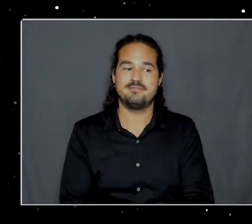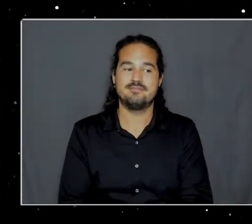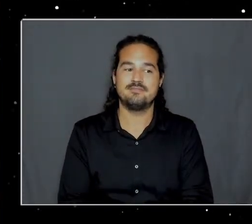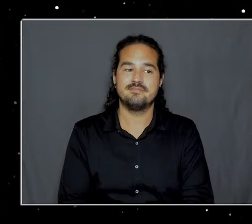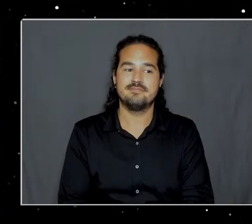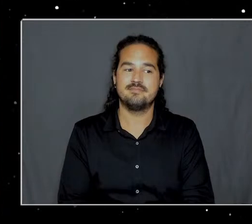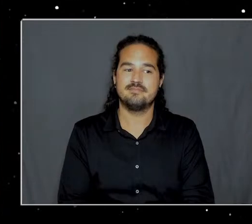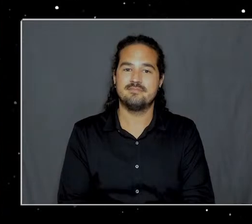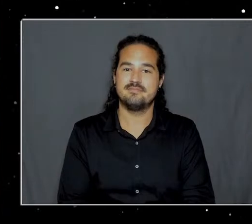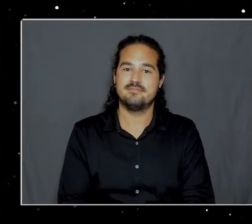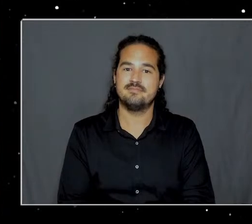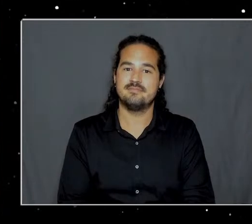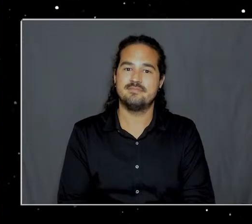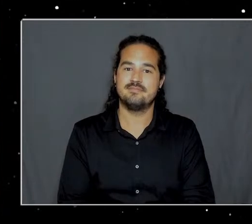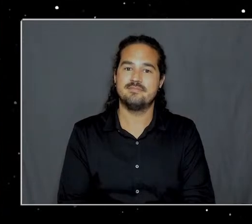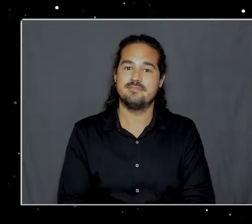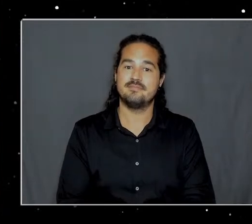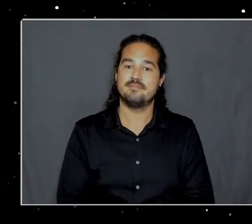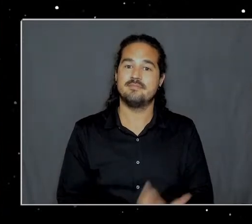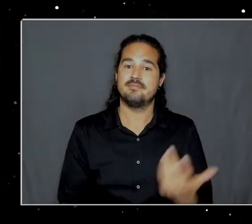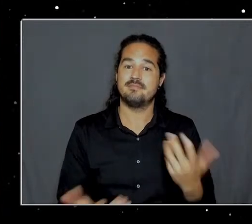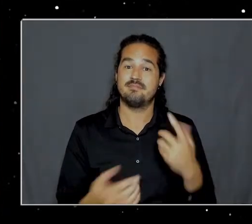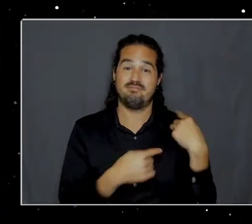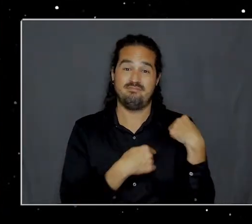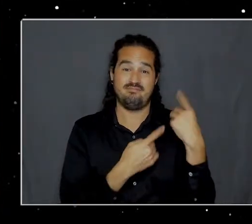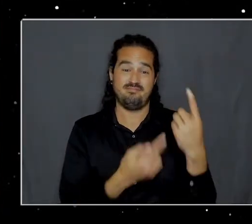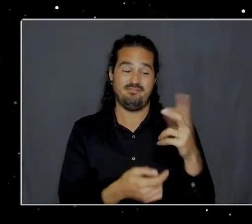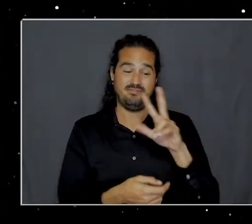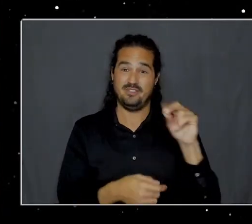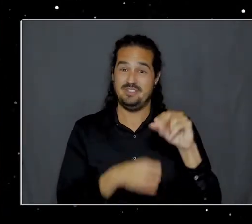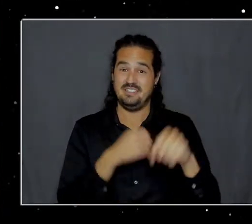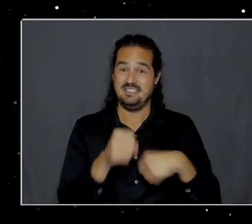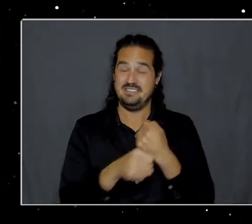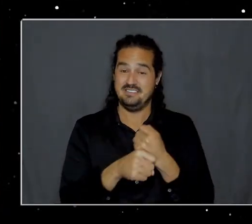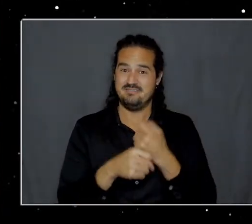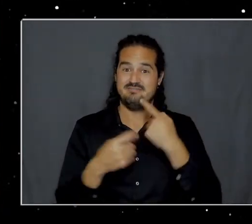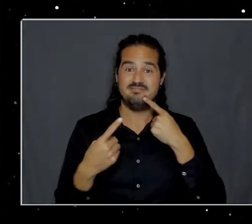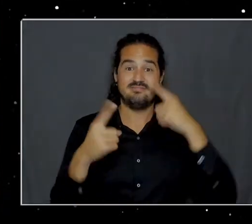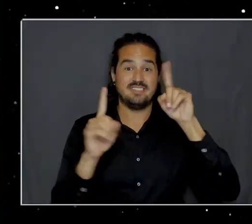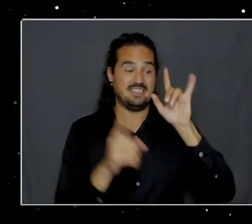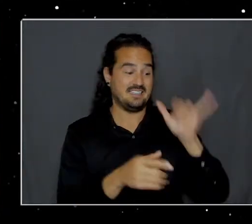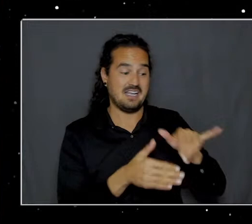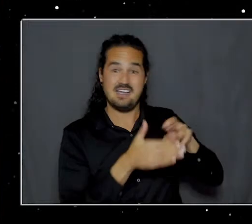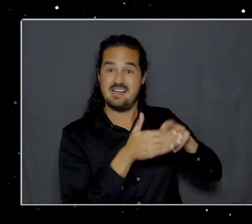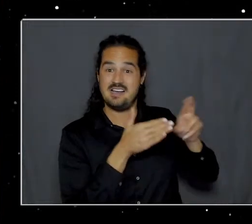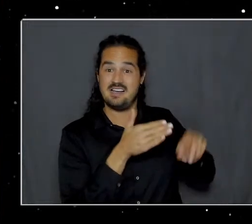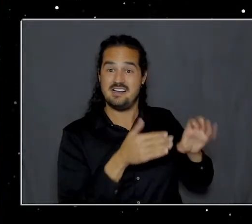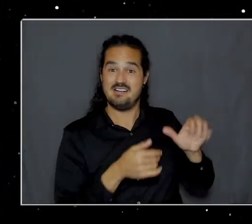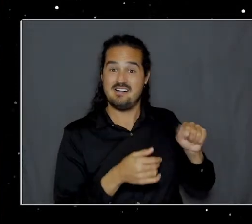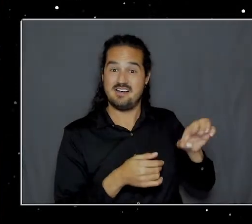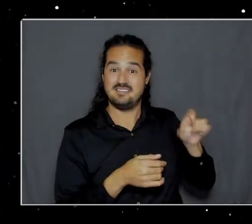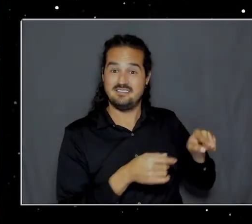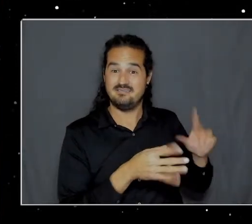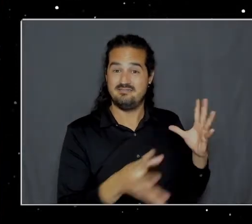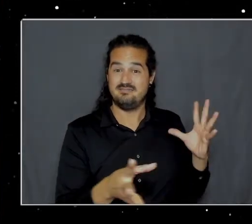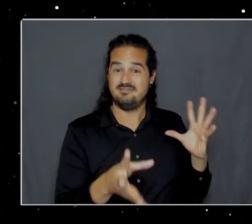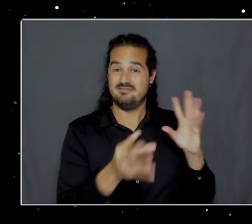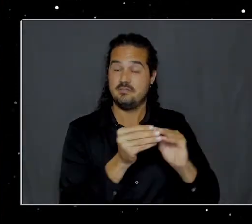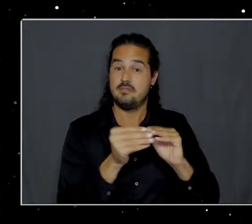MORE THAN 30 YEARS LATER, THE SUCCESSES OF THAT CASE ARE PART